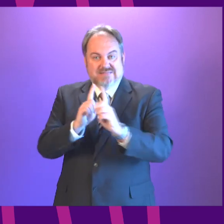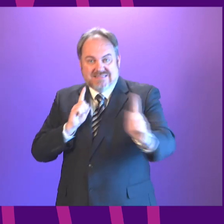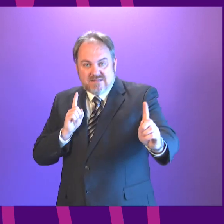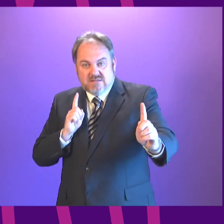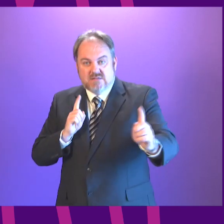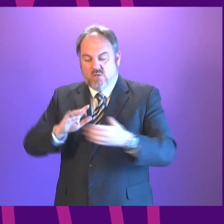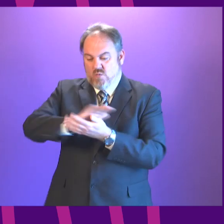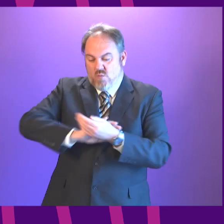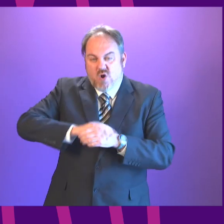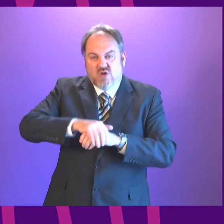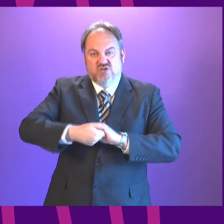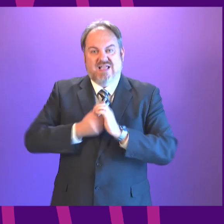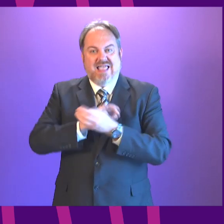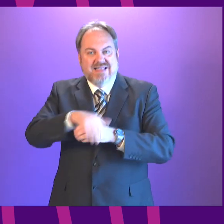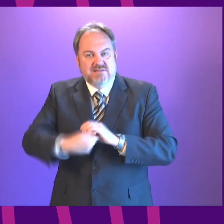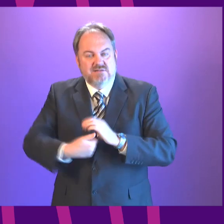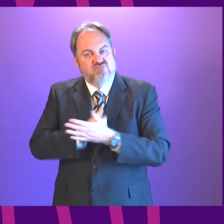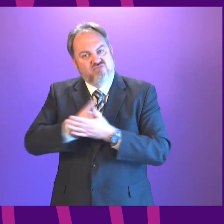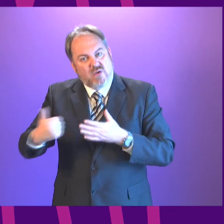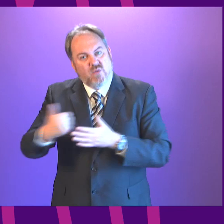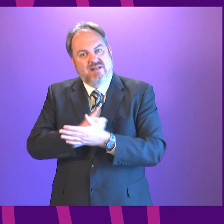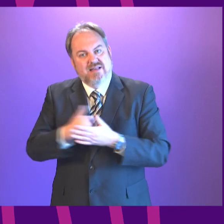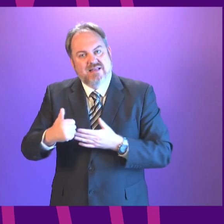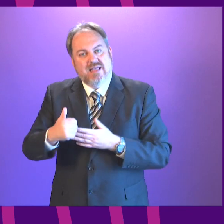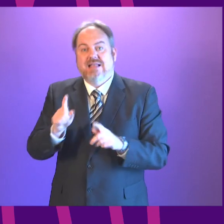regularly and keep windows open.